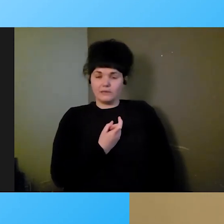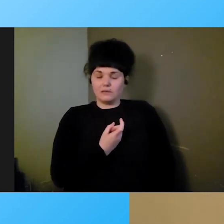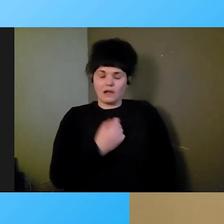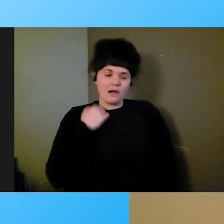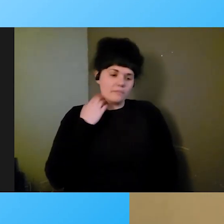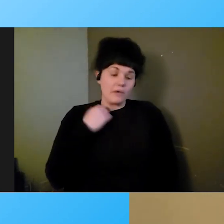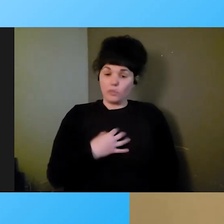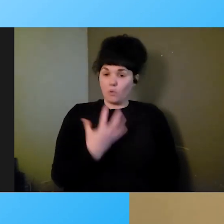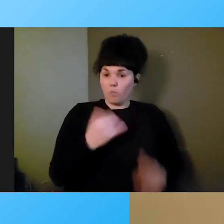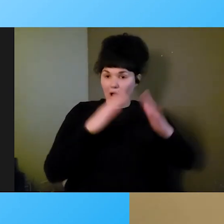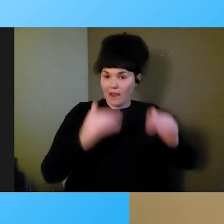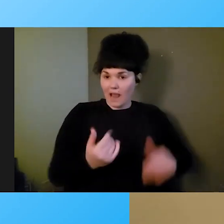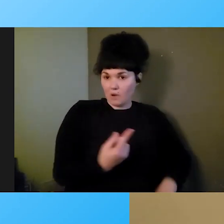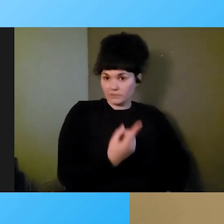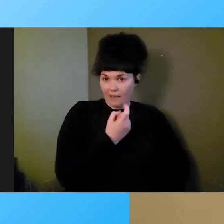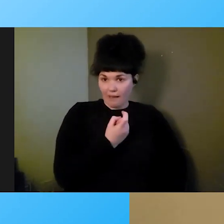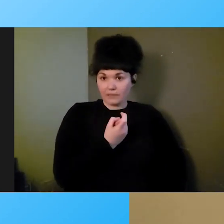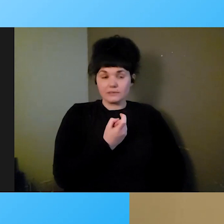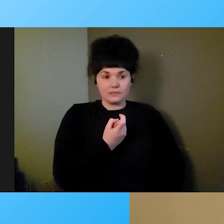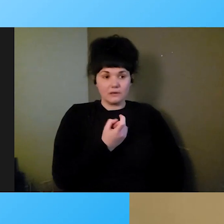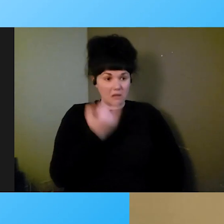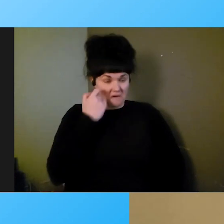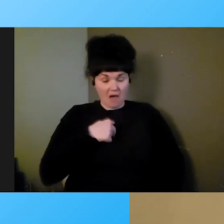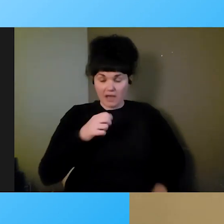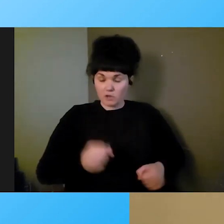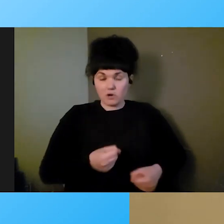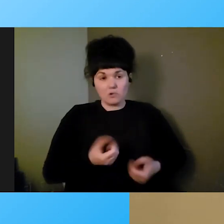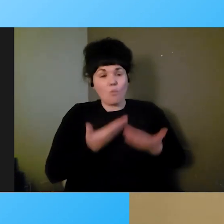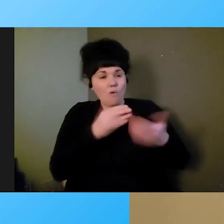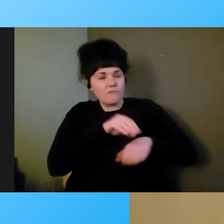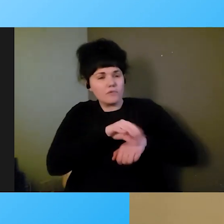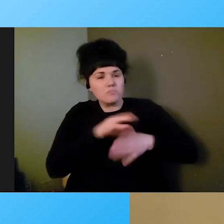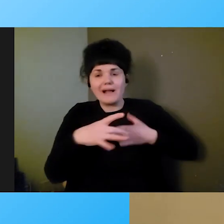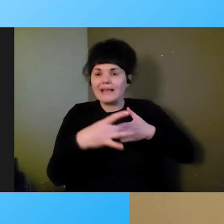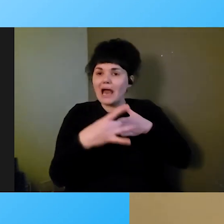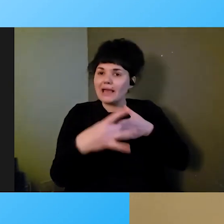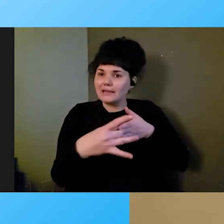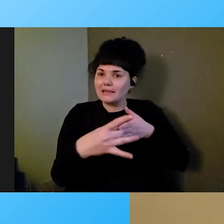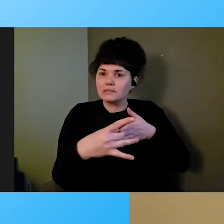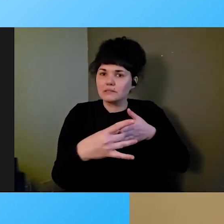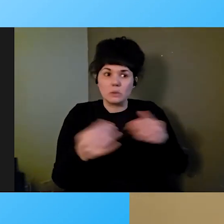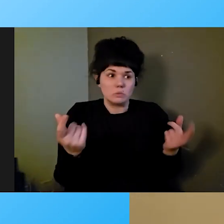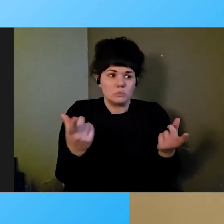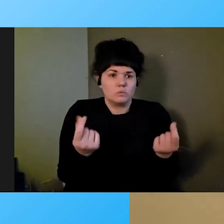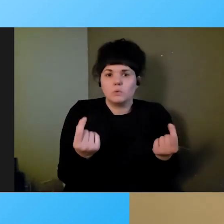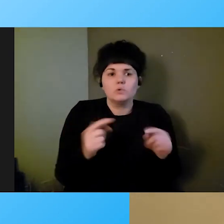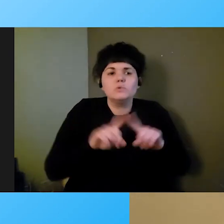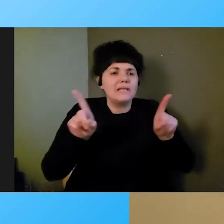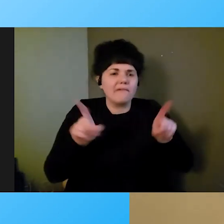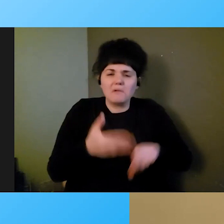to provide some guidance on what could be done differently and